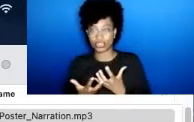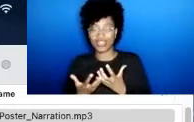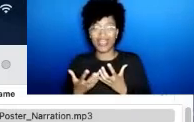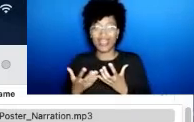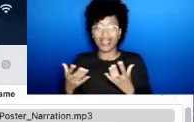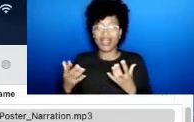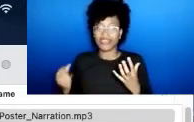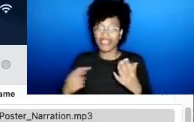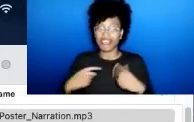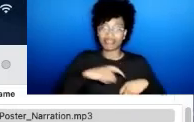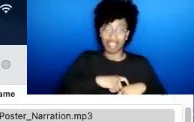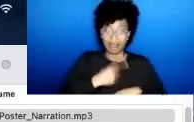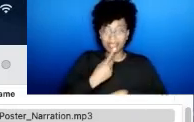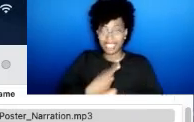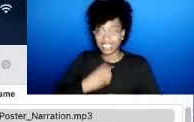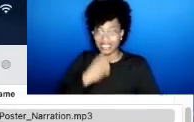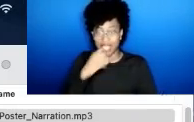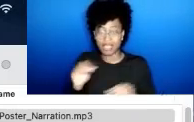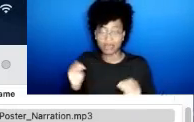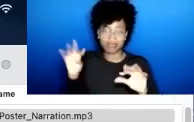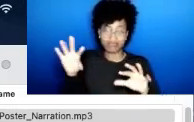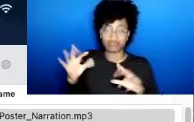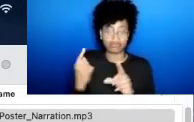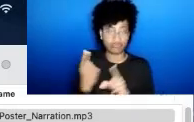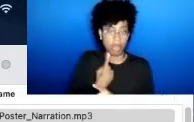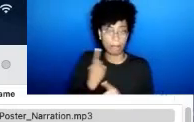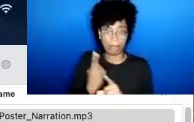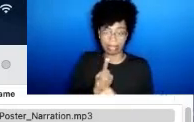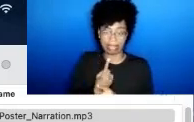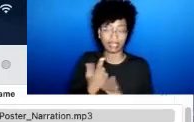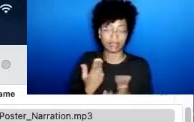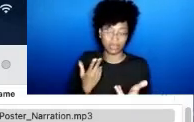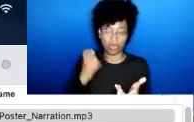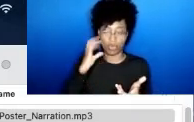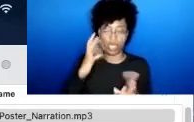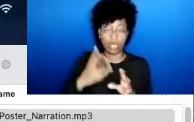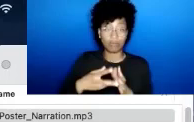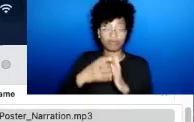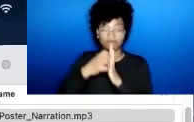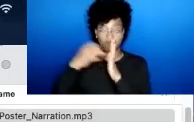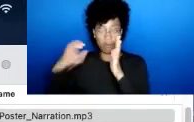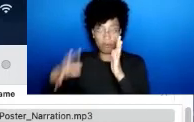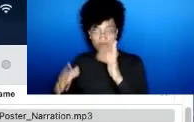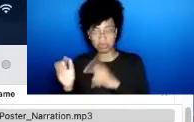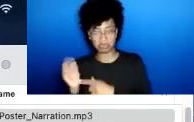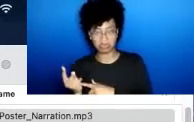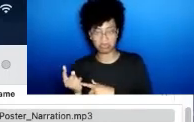have not been displaying properly, 07:16:25 so we are going to remove this probably